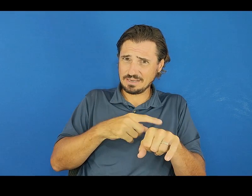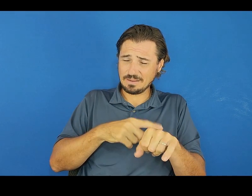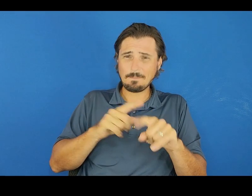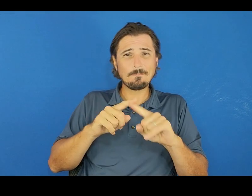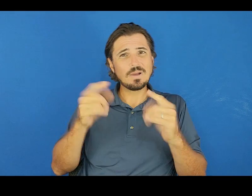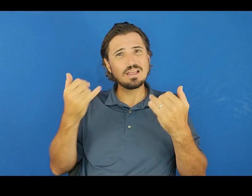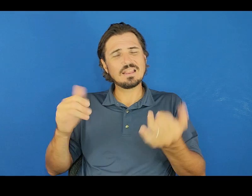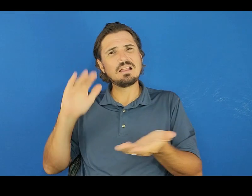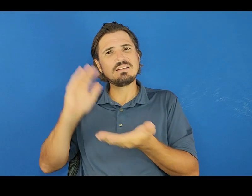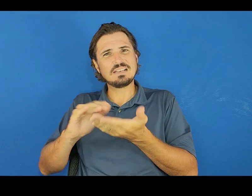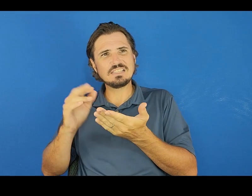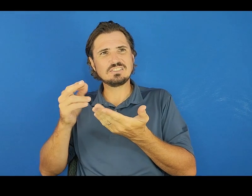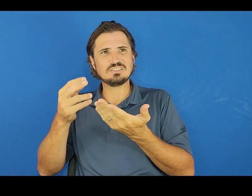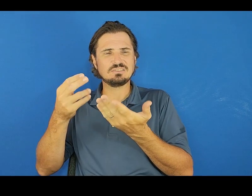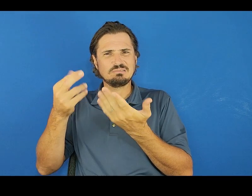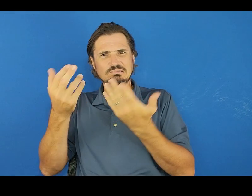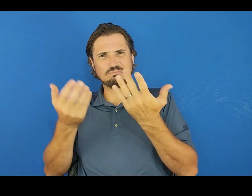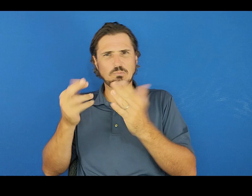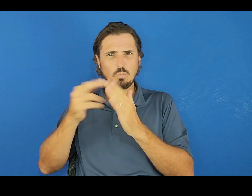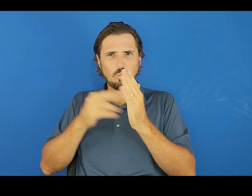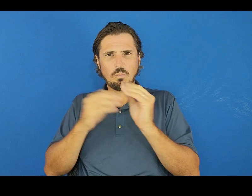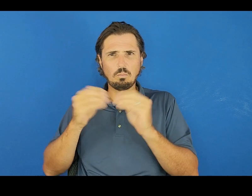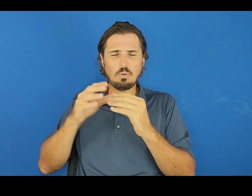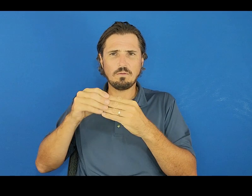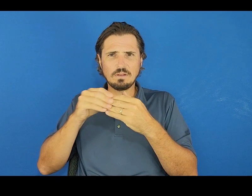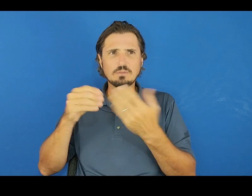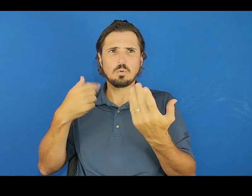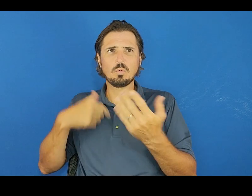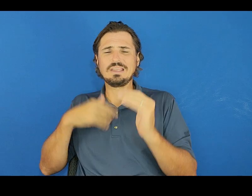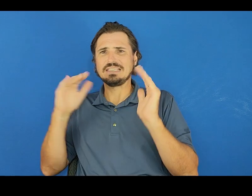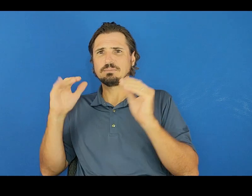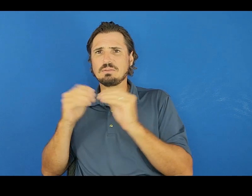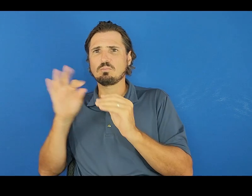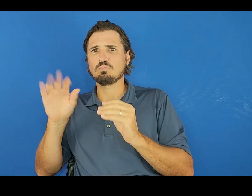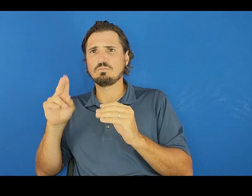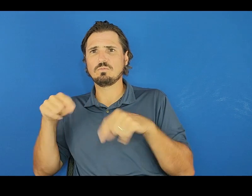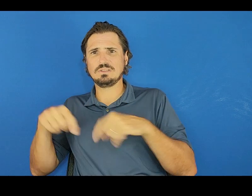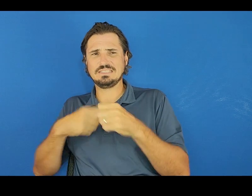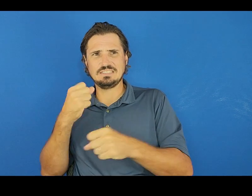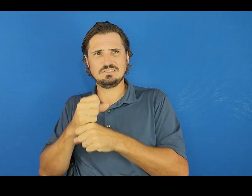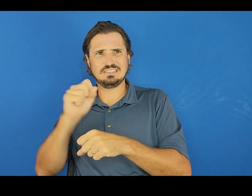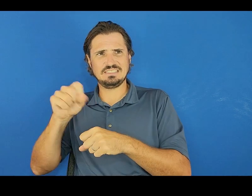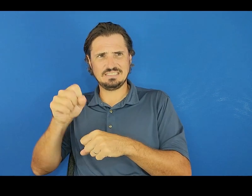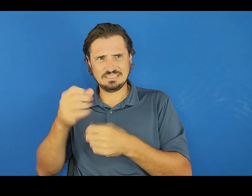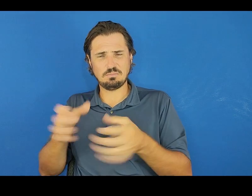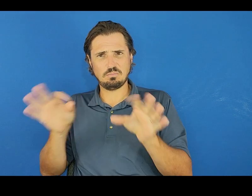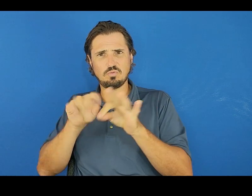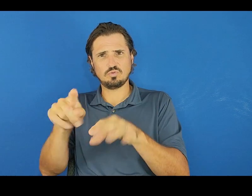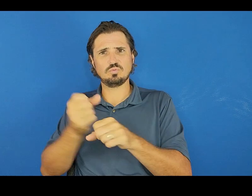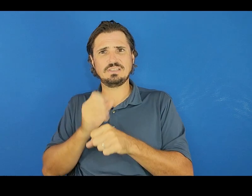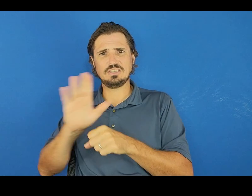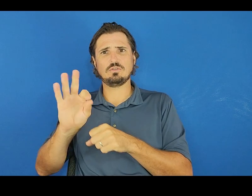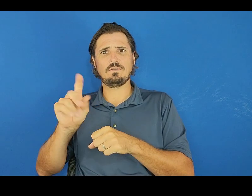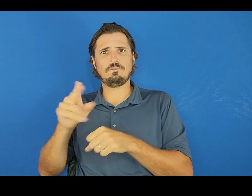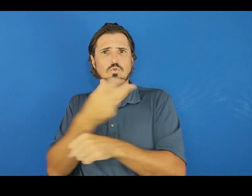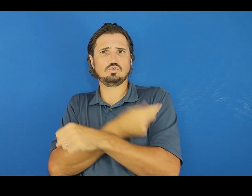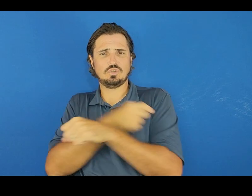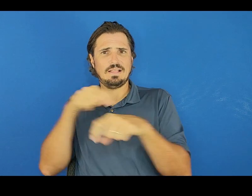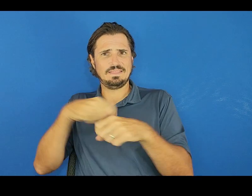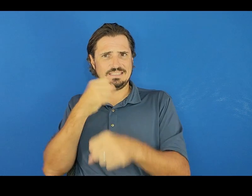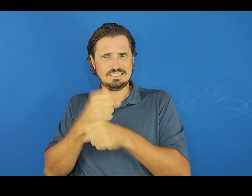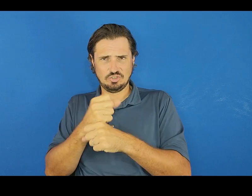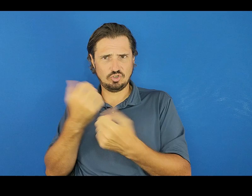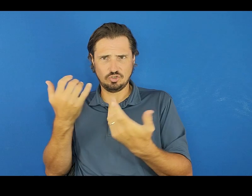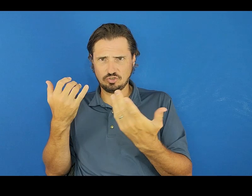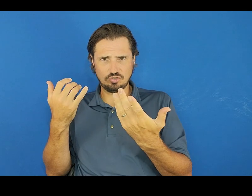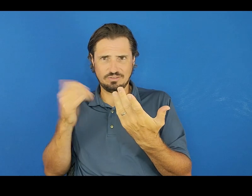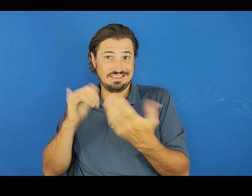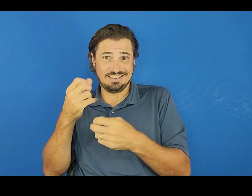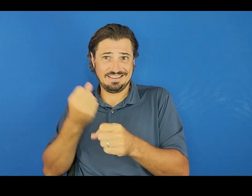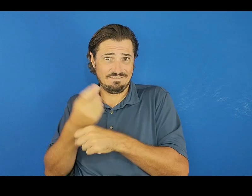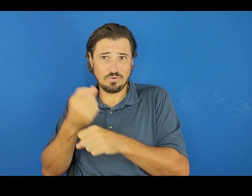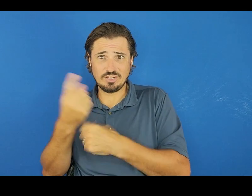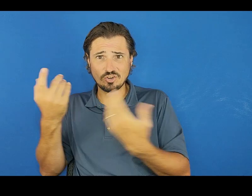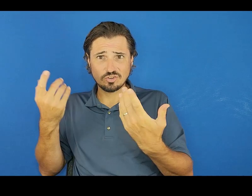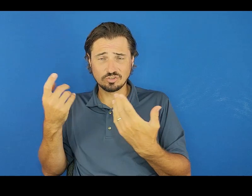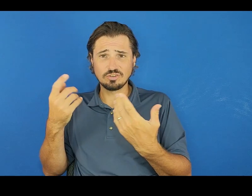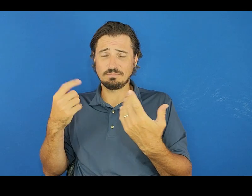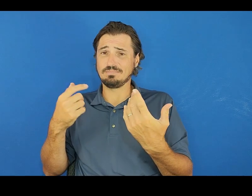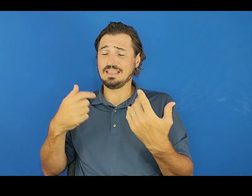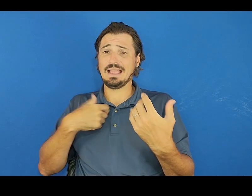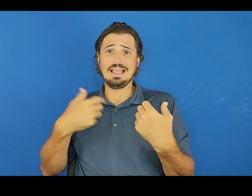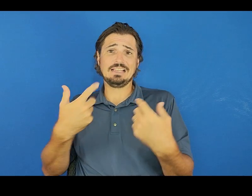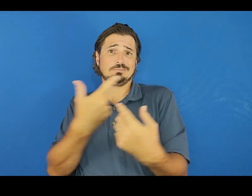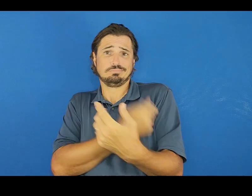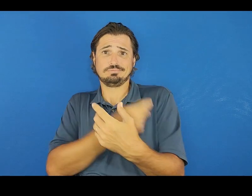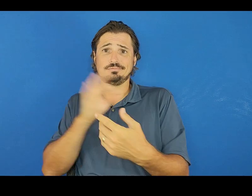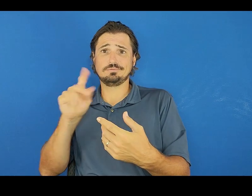same time period. But with restrictions easing we expect more flu this season. So absolutely, it’s important to get your flu shot this year, like every year. I had mine last month.